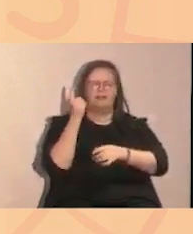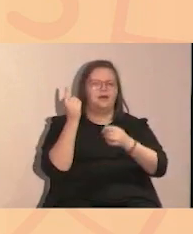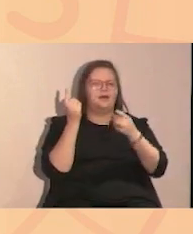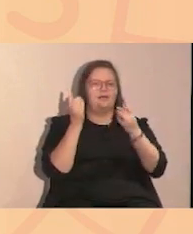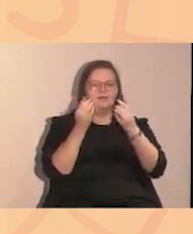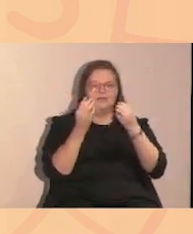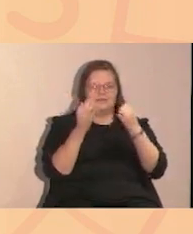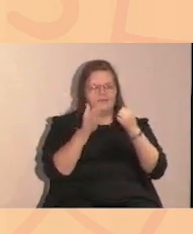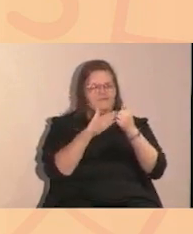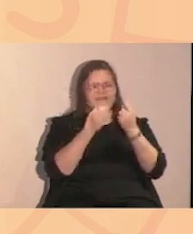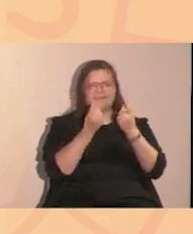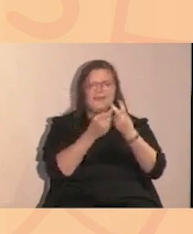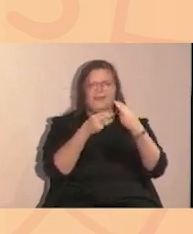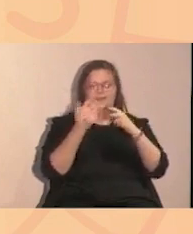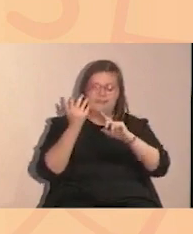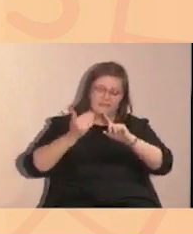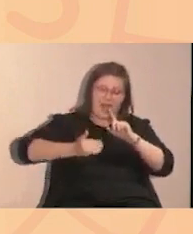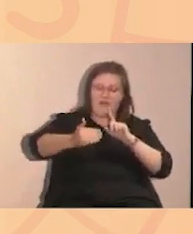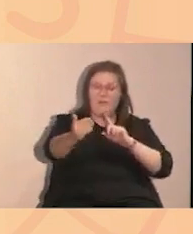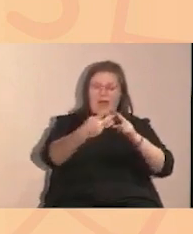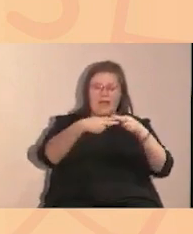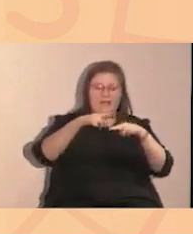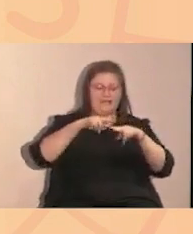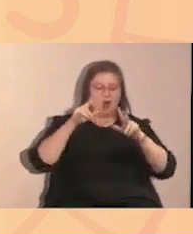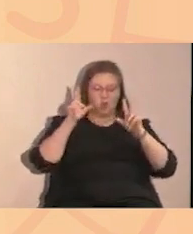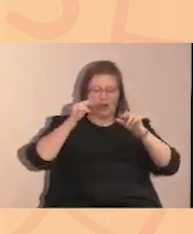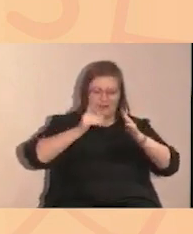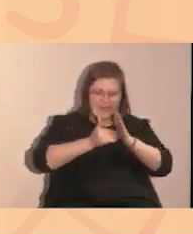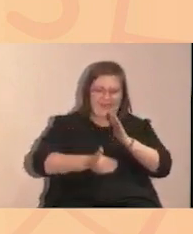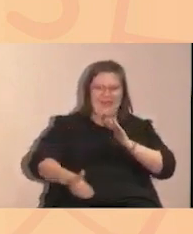if we're not really addressing the now. And so for me, my mantra for the last few years